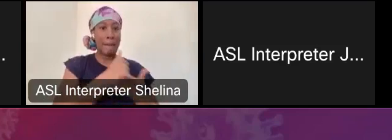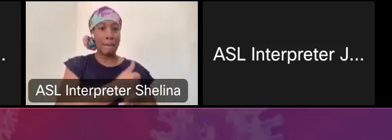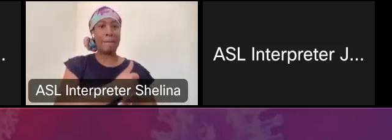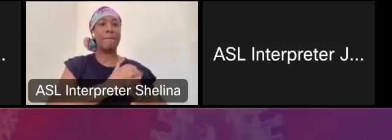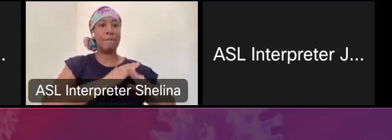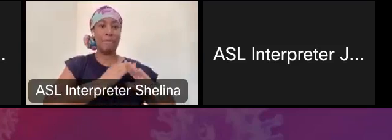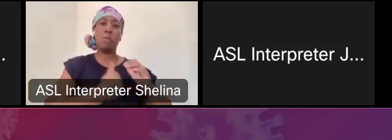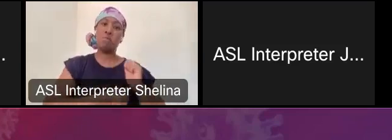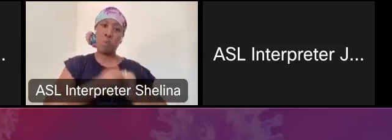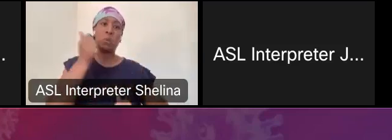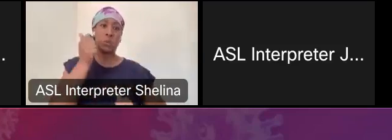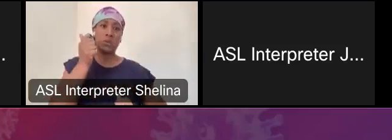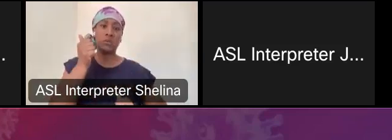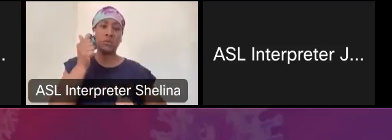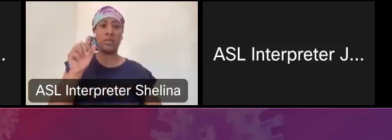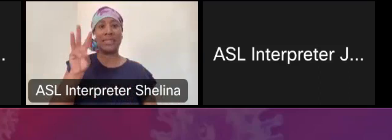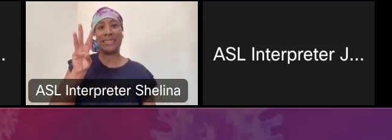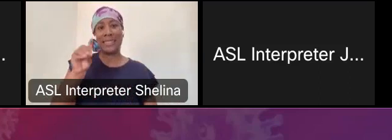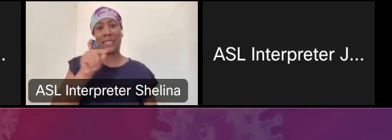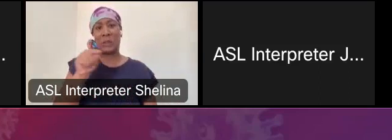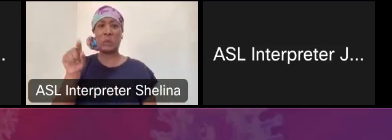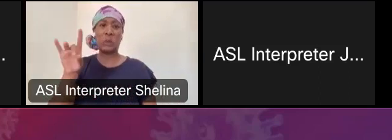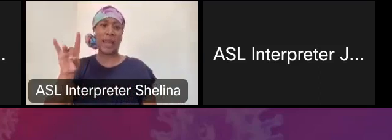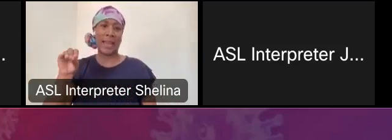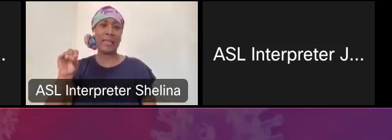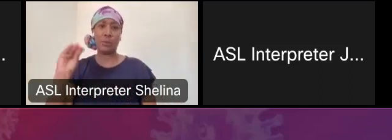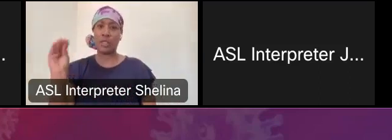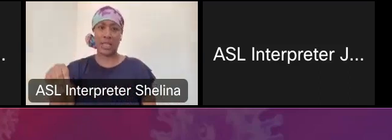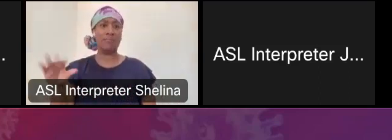60 to 80% of the time. This is great news.